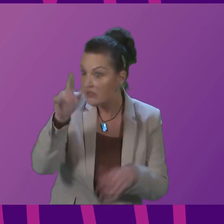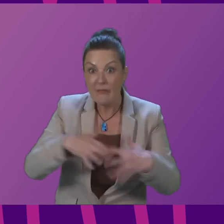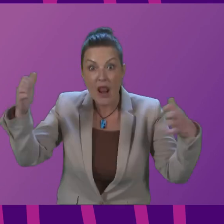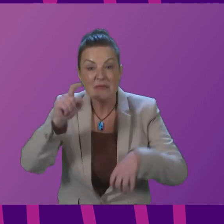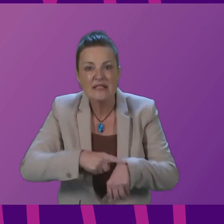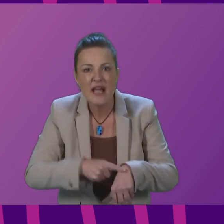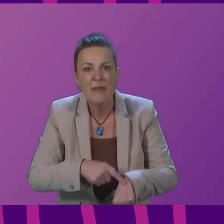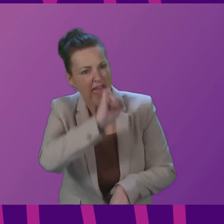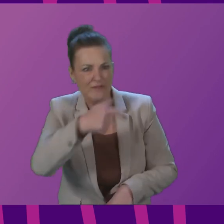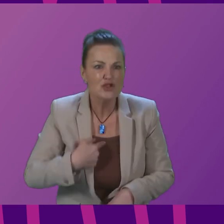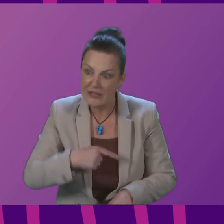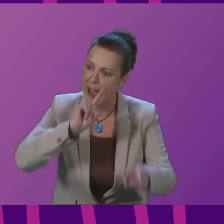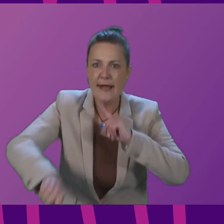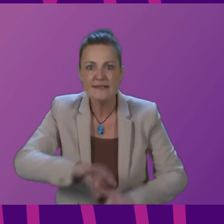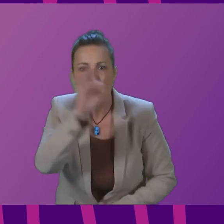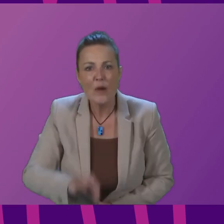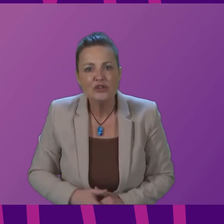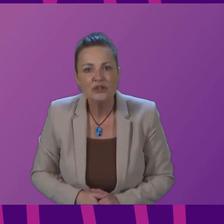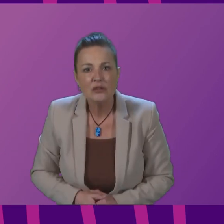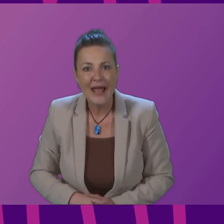time, if she answers the question.